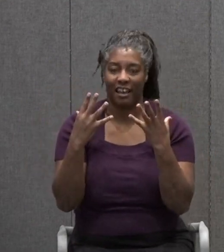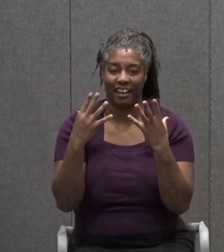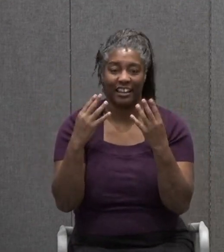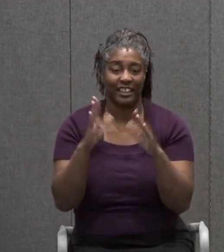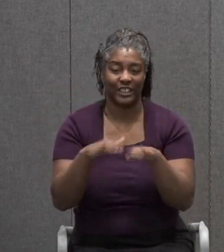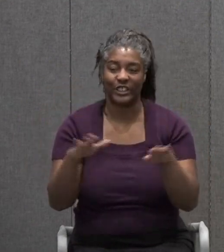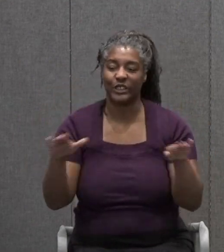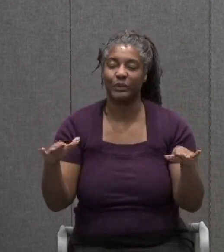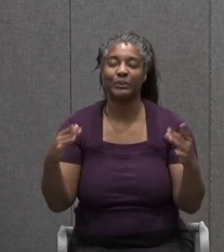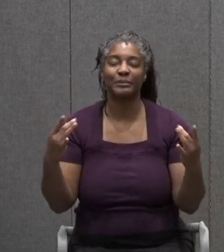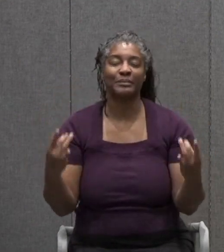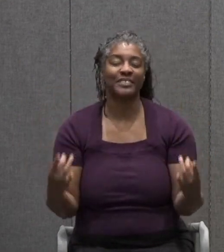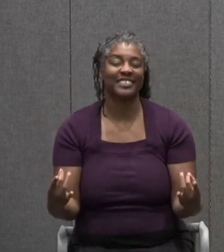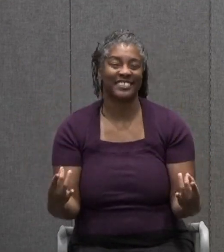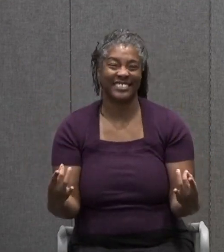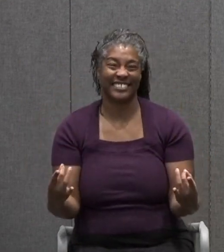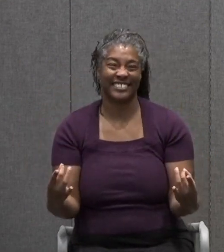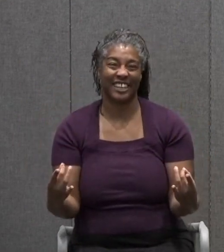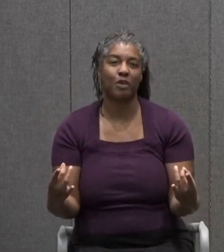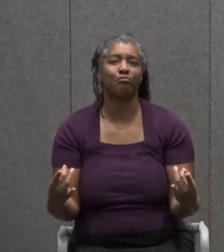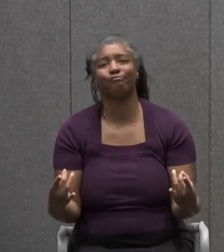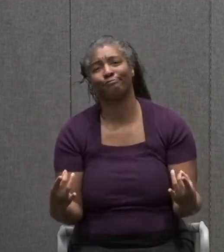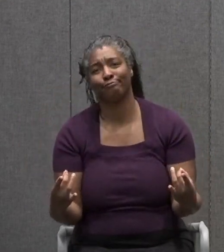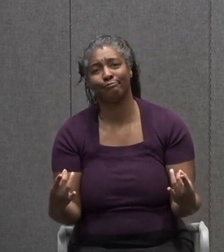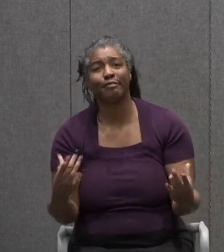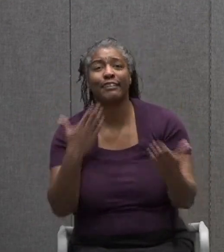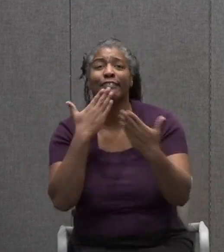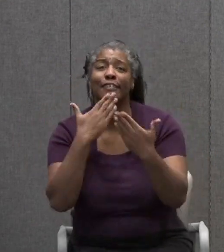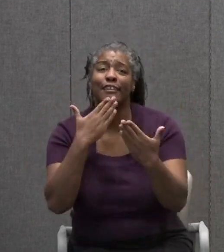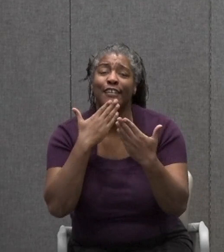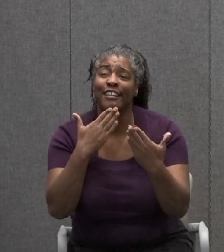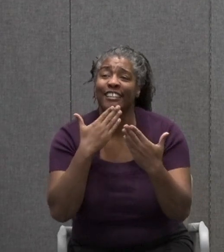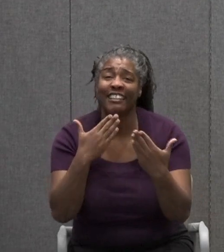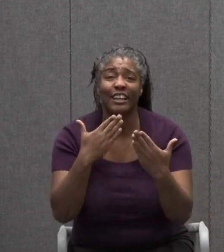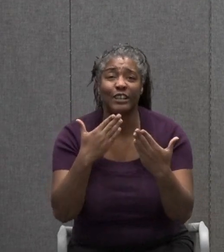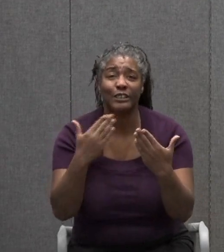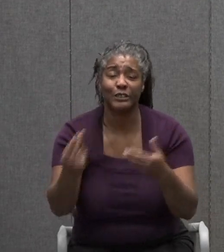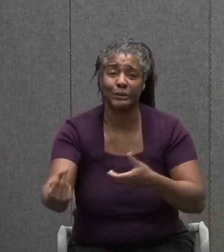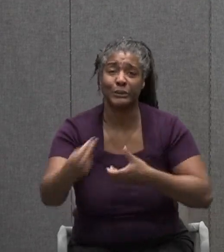Thank you so much for joining me today. Remember what we talked about.